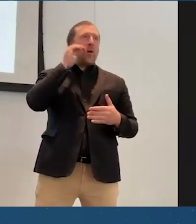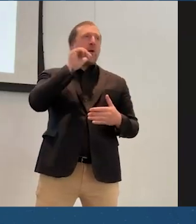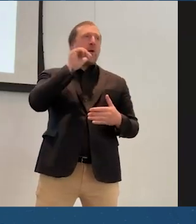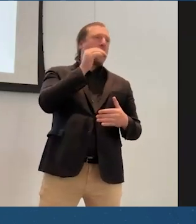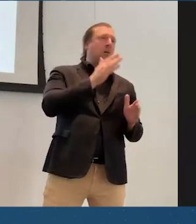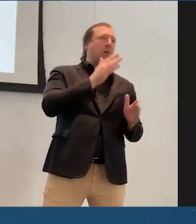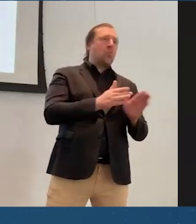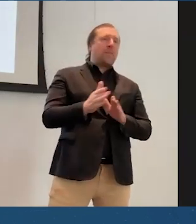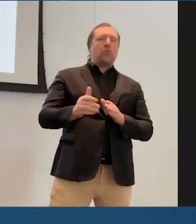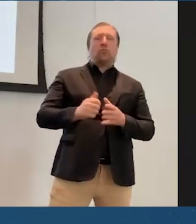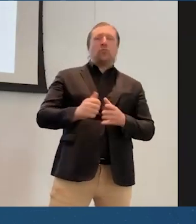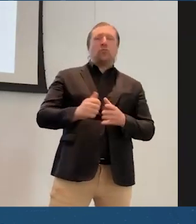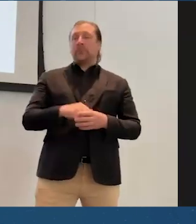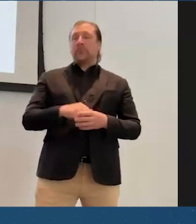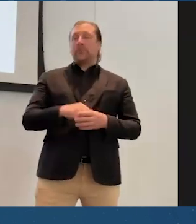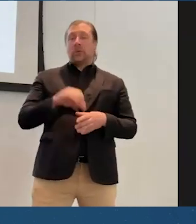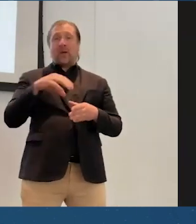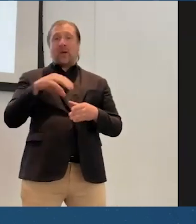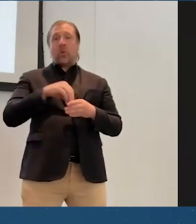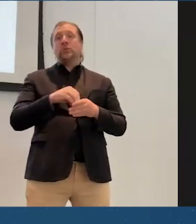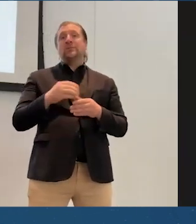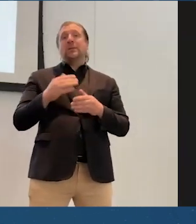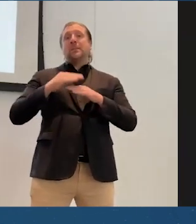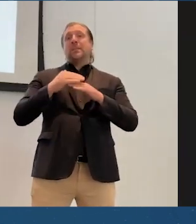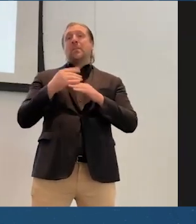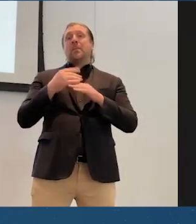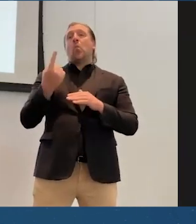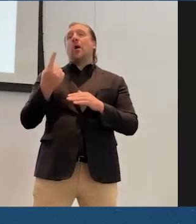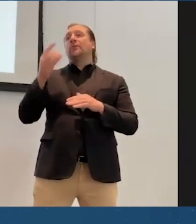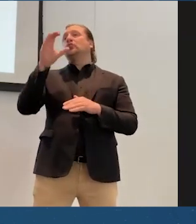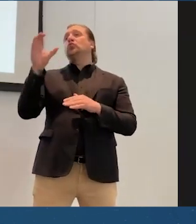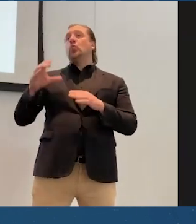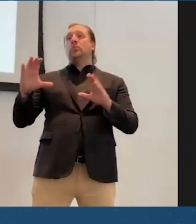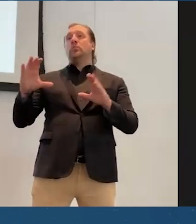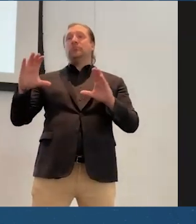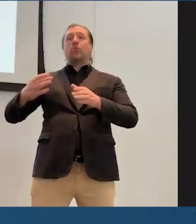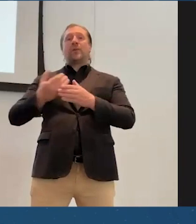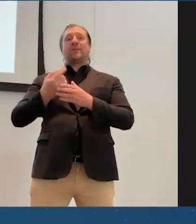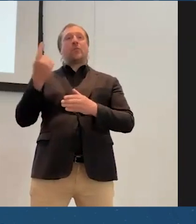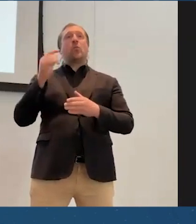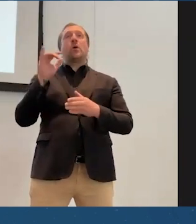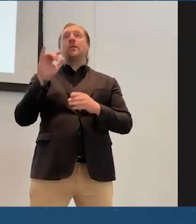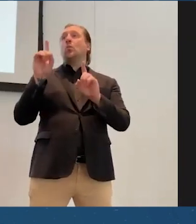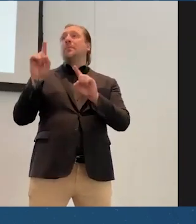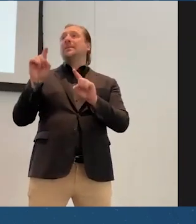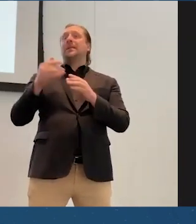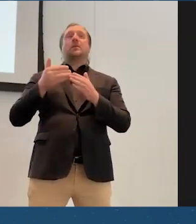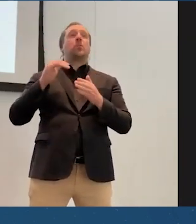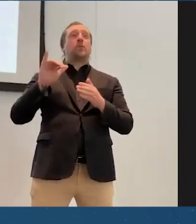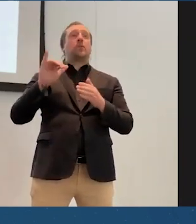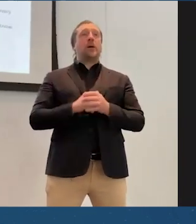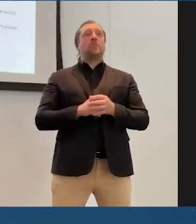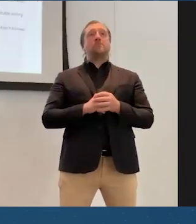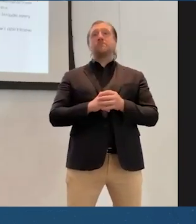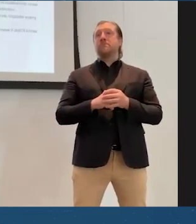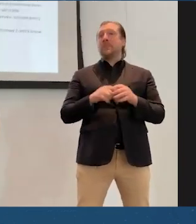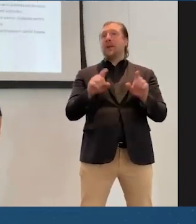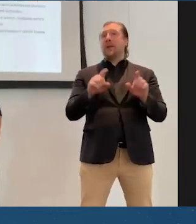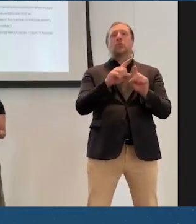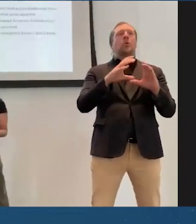So that includes at least one Zoom gathering of everyone that will be attending prior, along with a lot of education